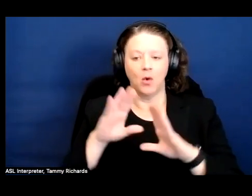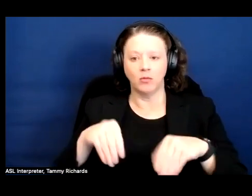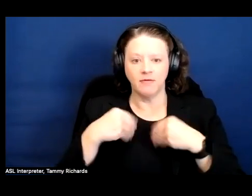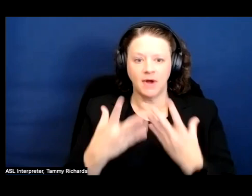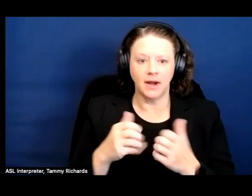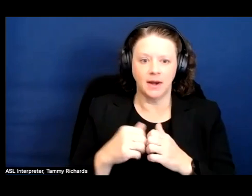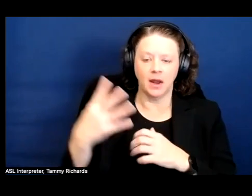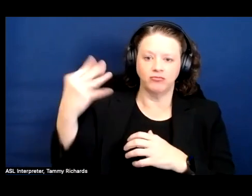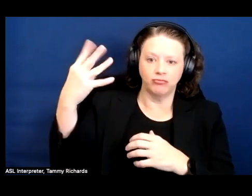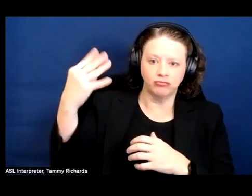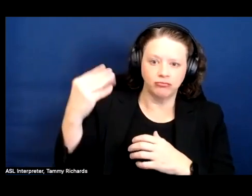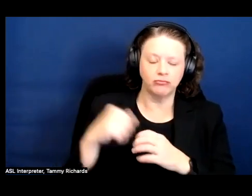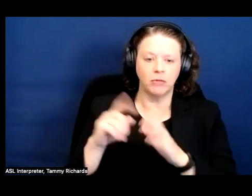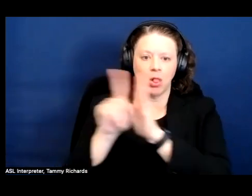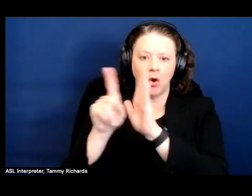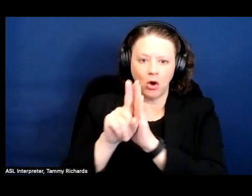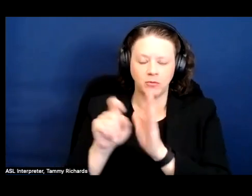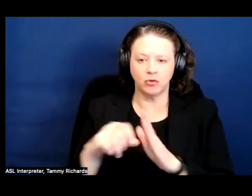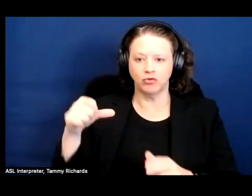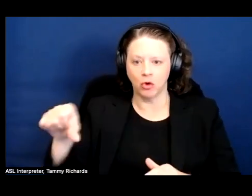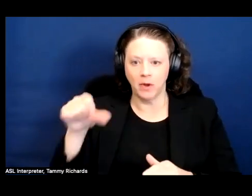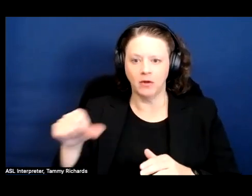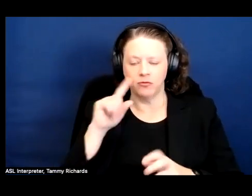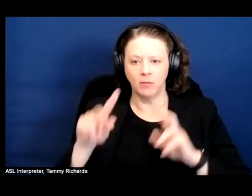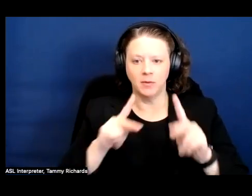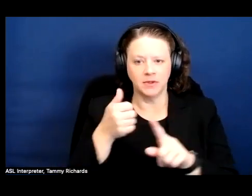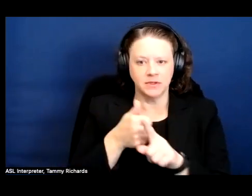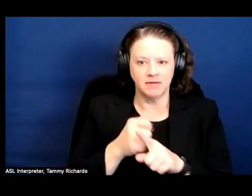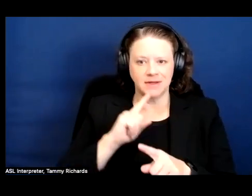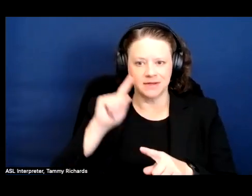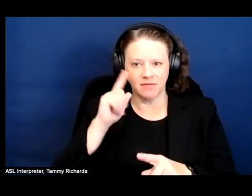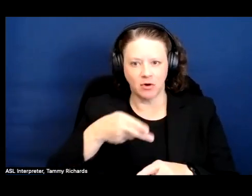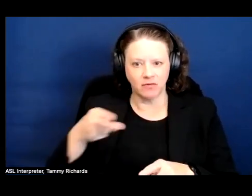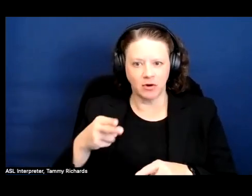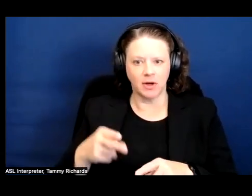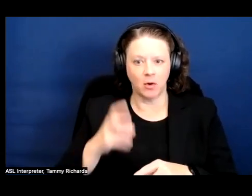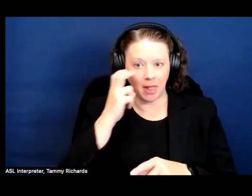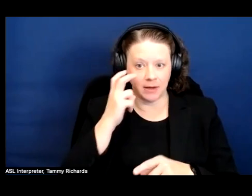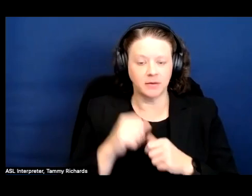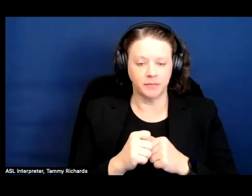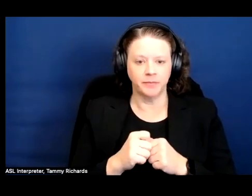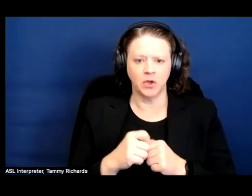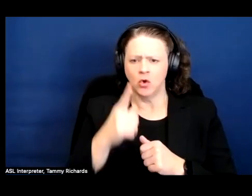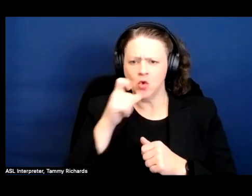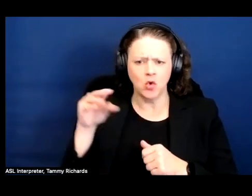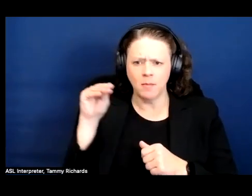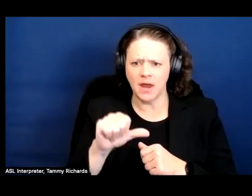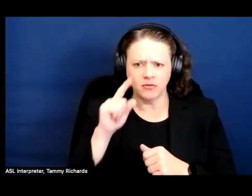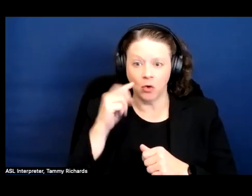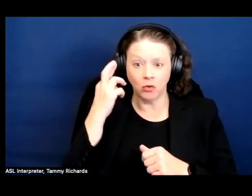to turn on the light because that would be interfering with the ability of the dog to perform the tasks that it's supposed to perform.